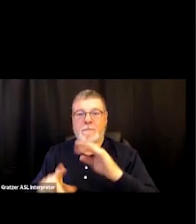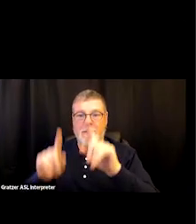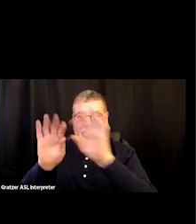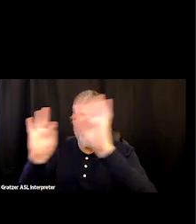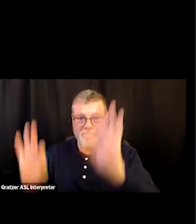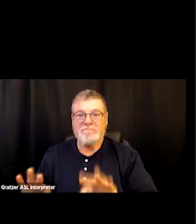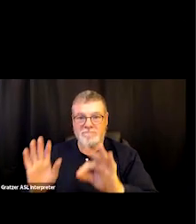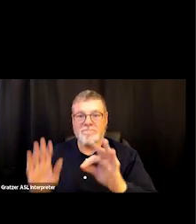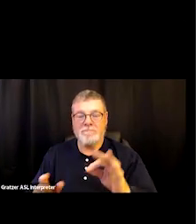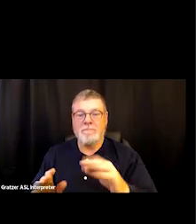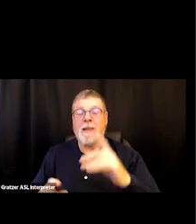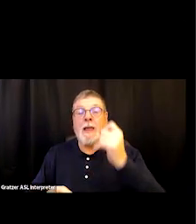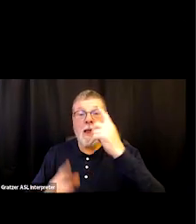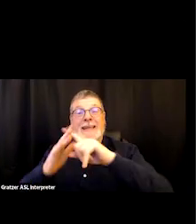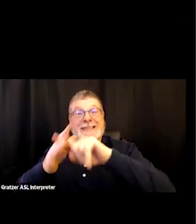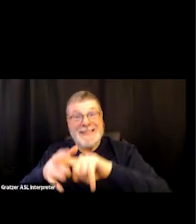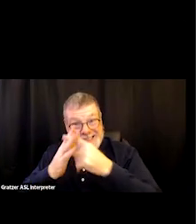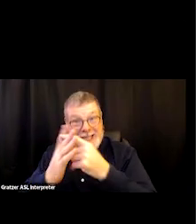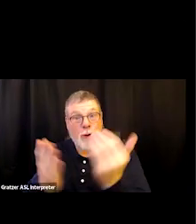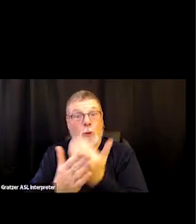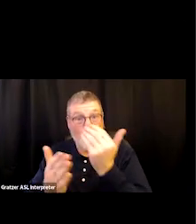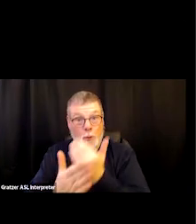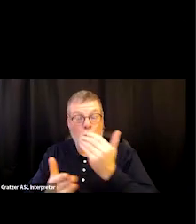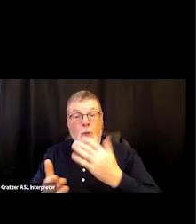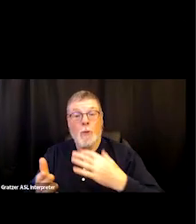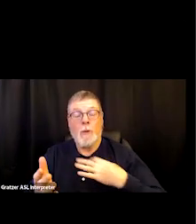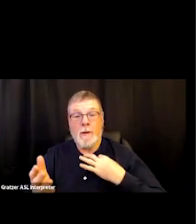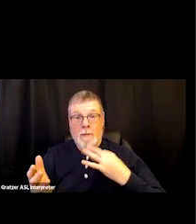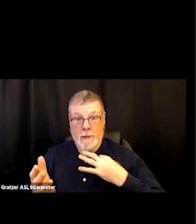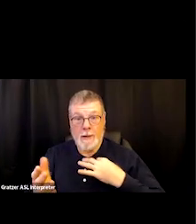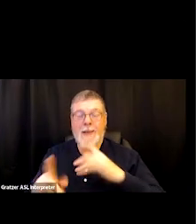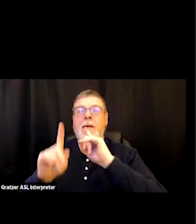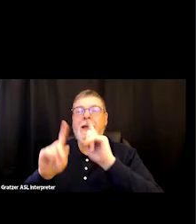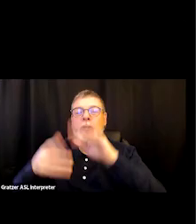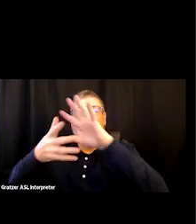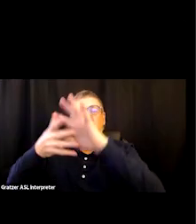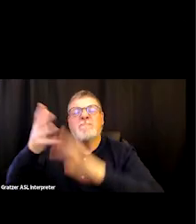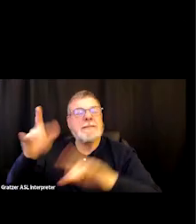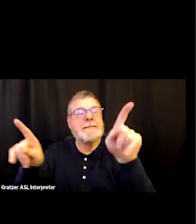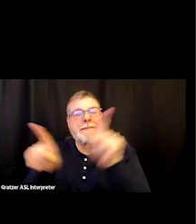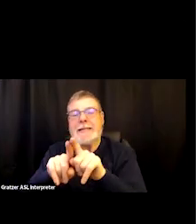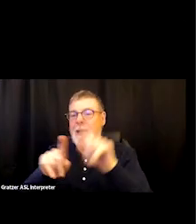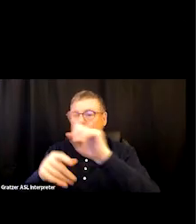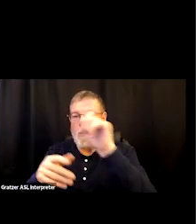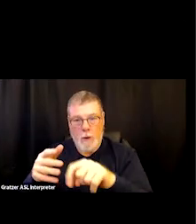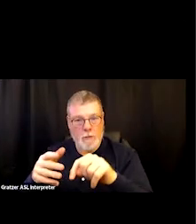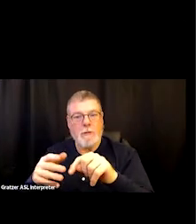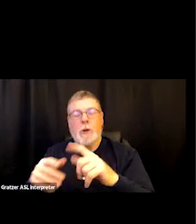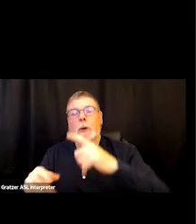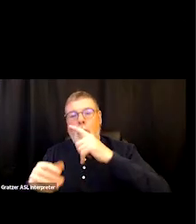You would still click Start a New Application with the applicant. You would answer those same preliminary identification questions,